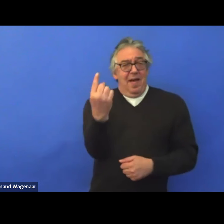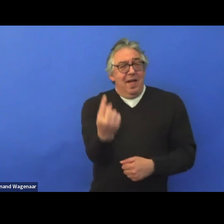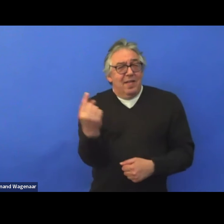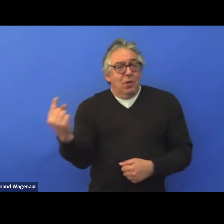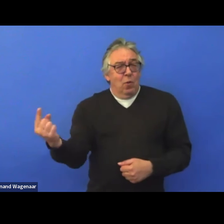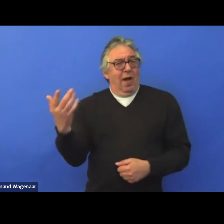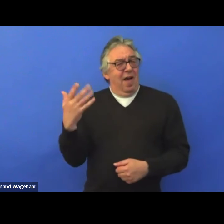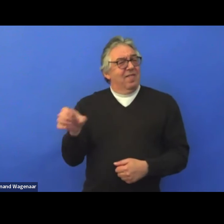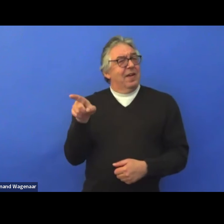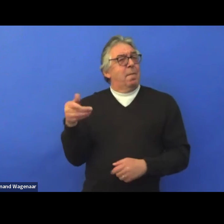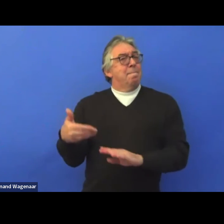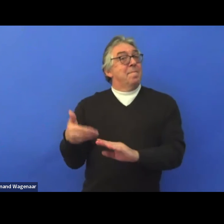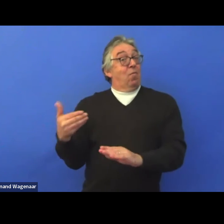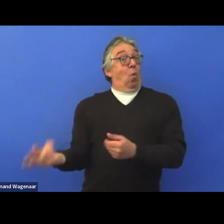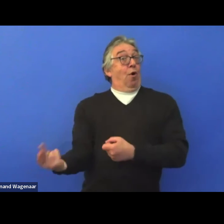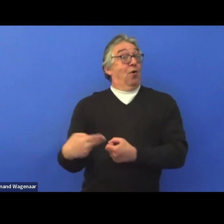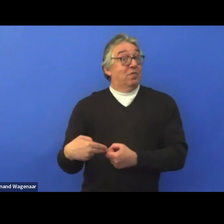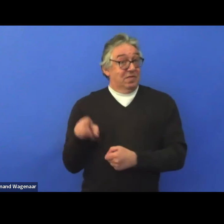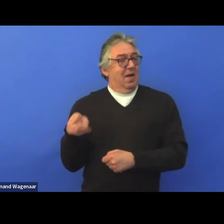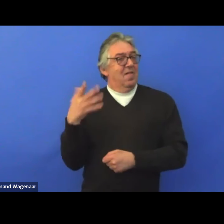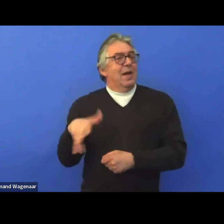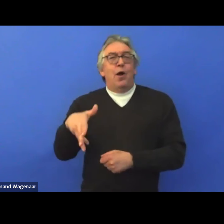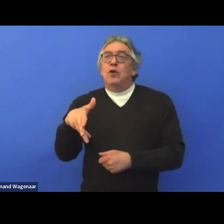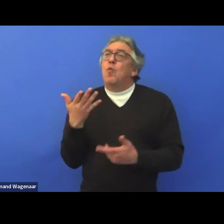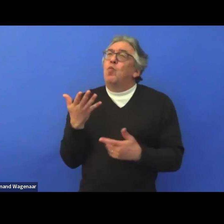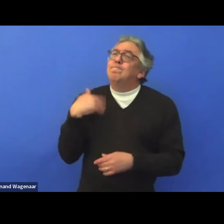Before sessions, they will run concurrently.